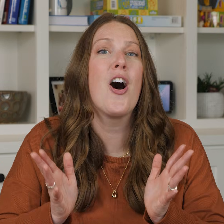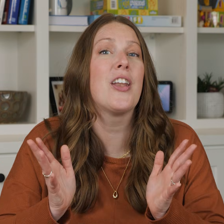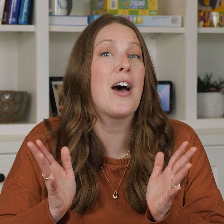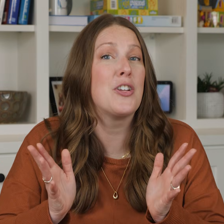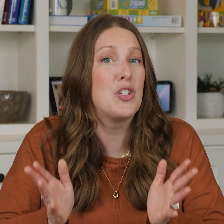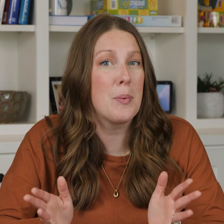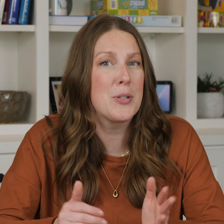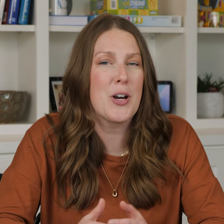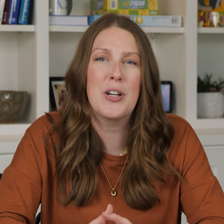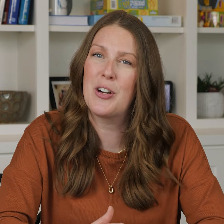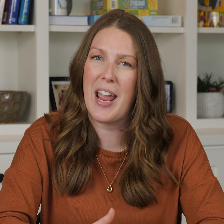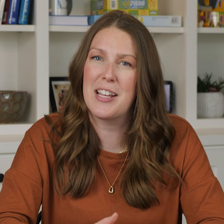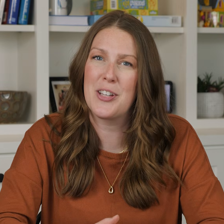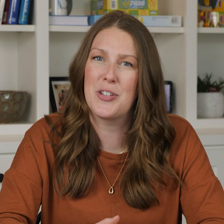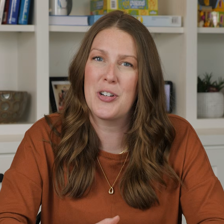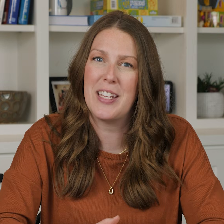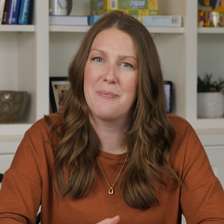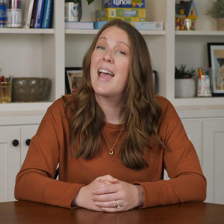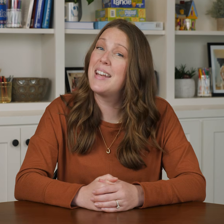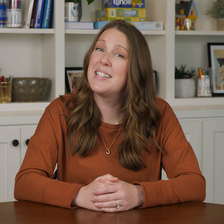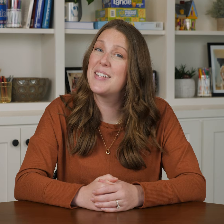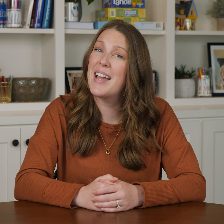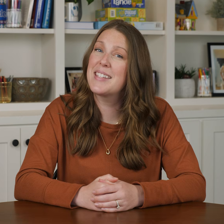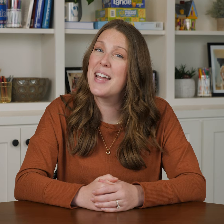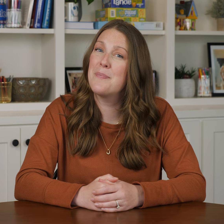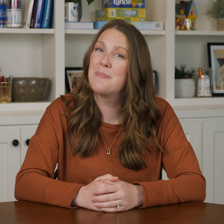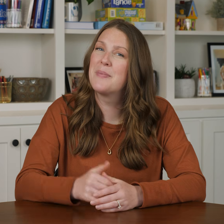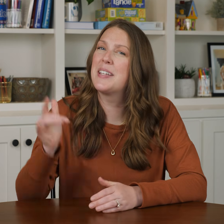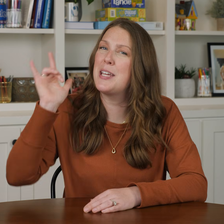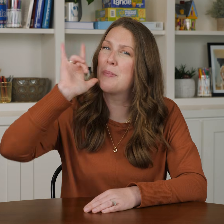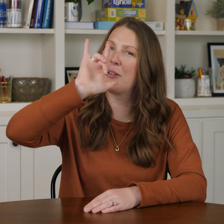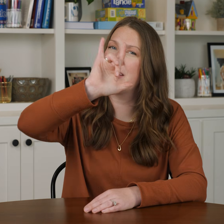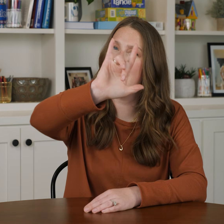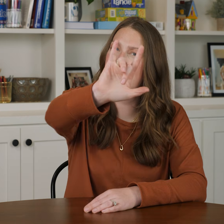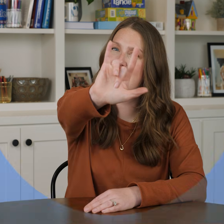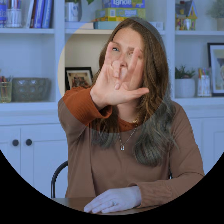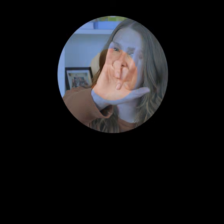on how to jump start your ASL journey. And until next time, keep learning how to sign.